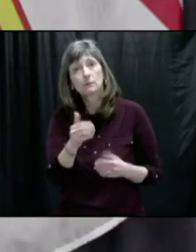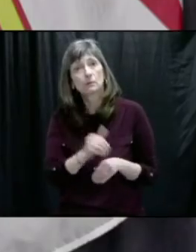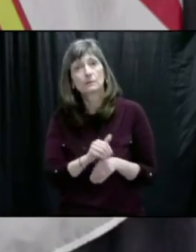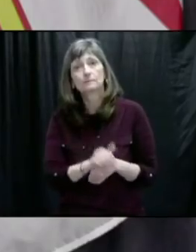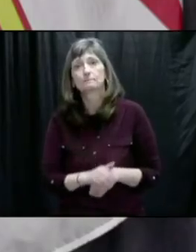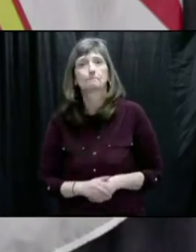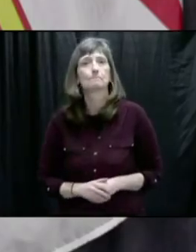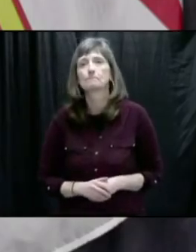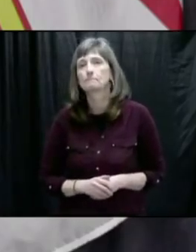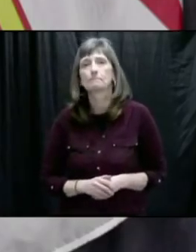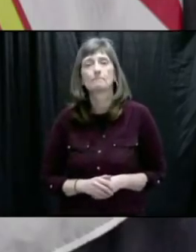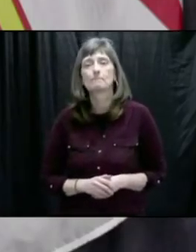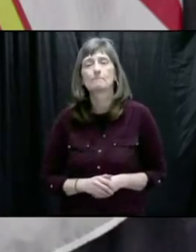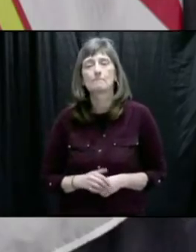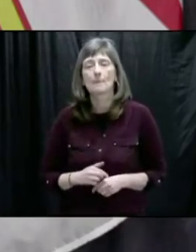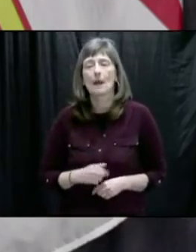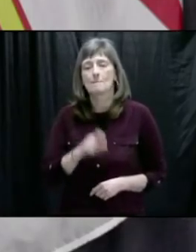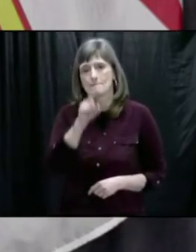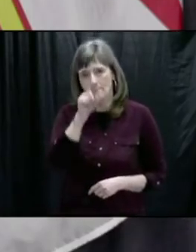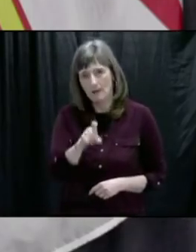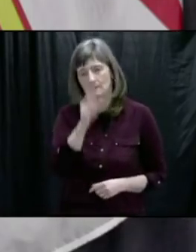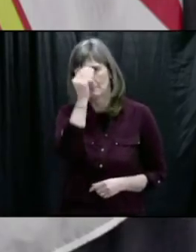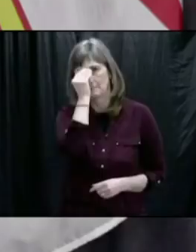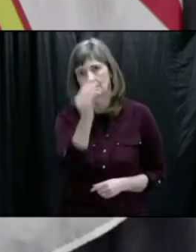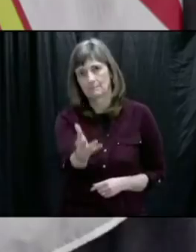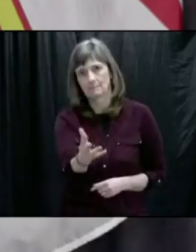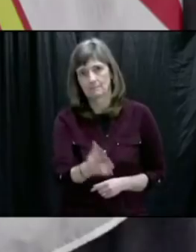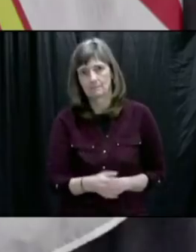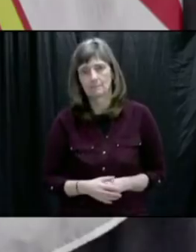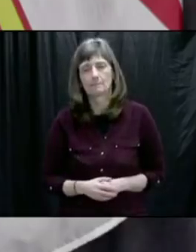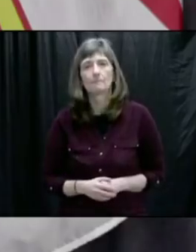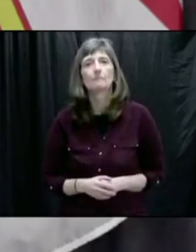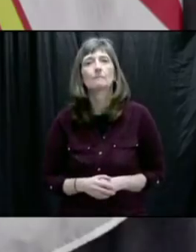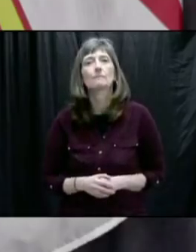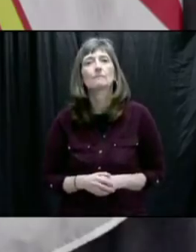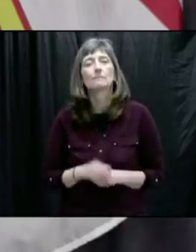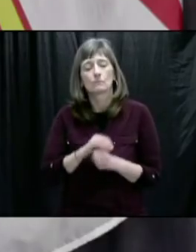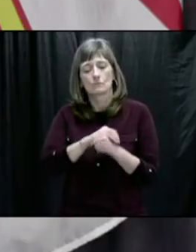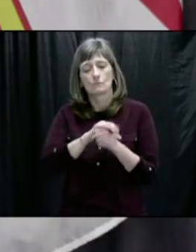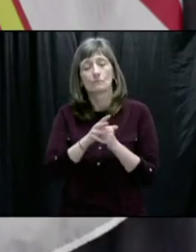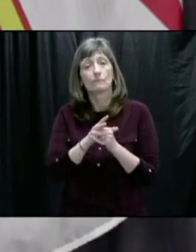ELSE. THOSE ARE NOT THE WORDS I WANT TO SHARE WITH YOU TONIGHT. THESE ARE THE WORDS THAT I HAVE